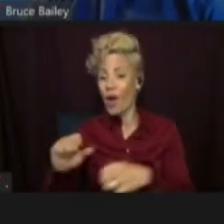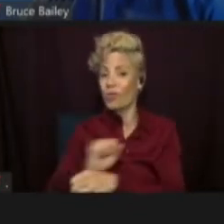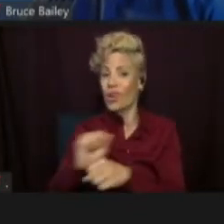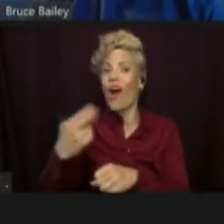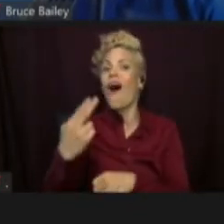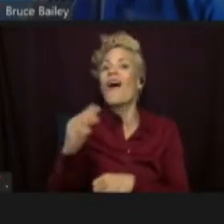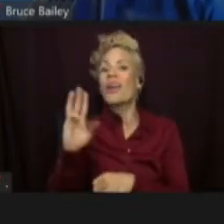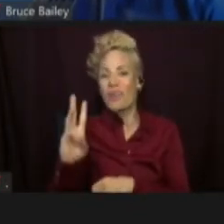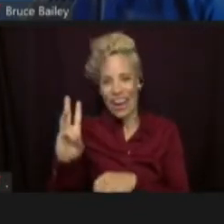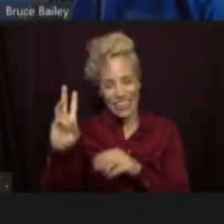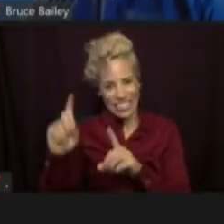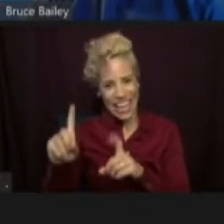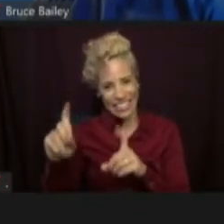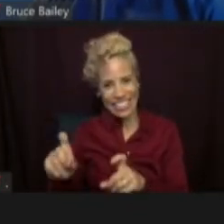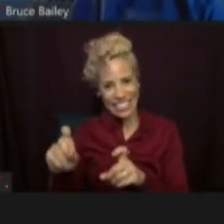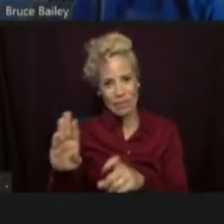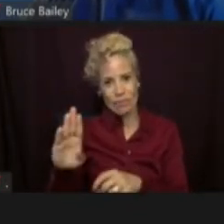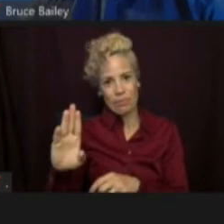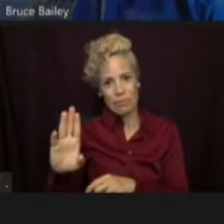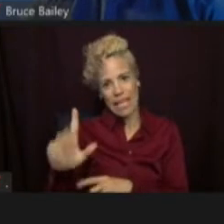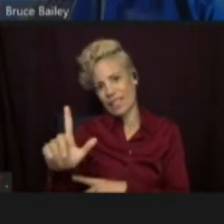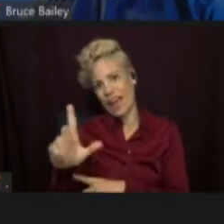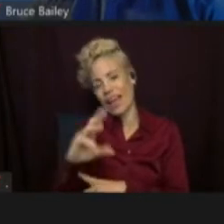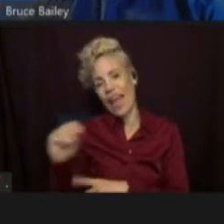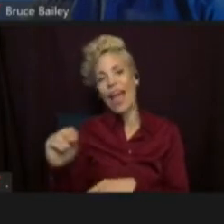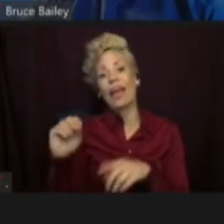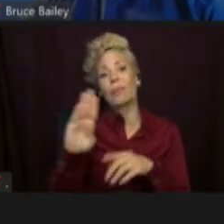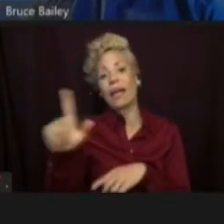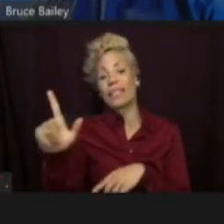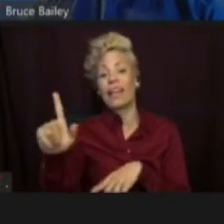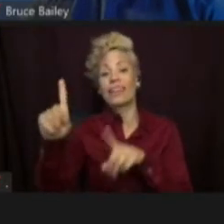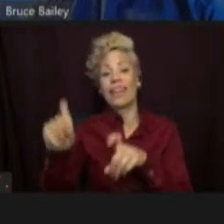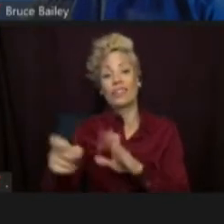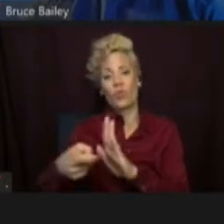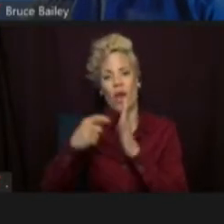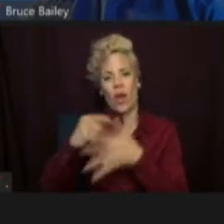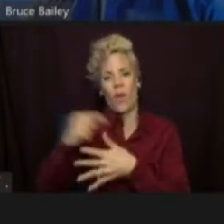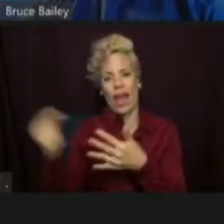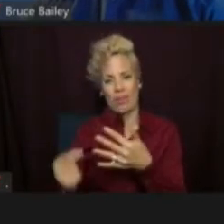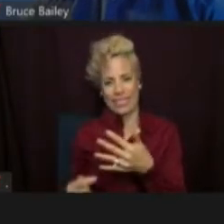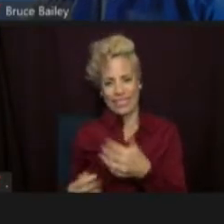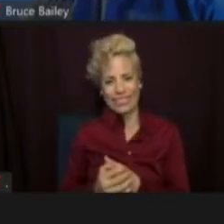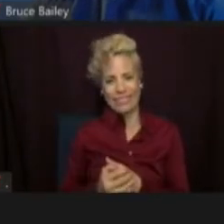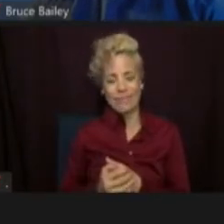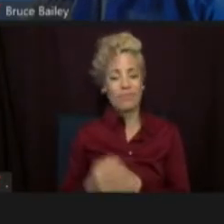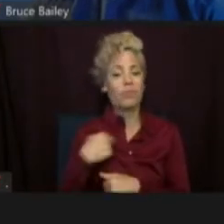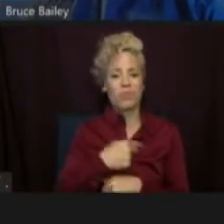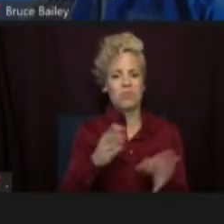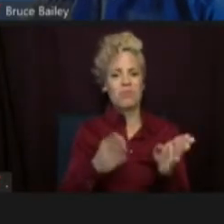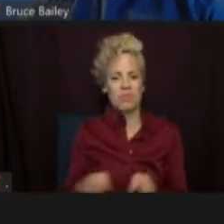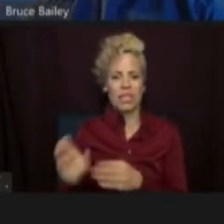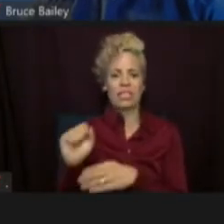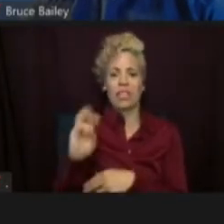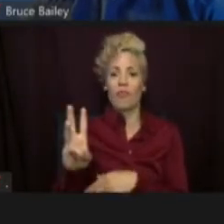and baseline test reporting requirements. We also plan to develop a software testing baseline,